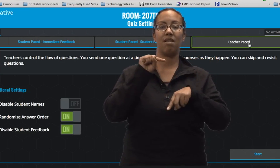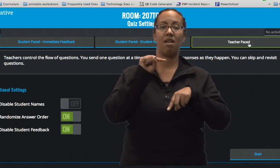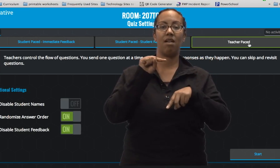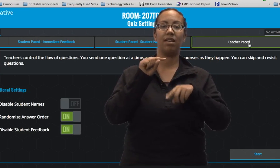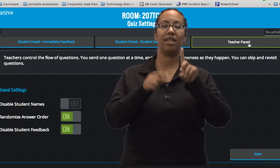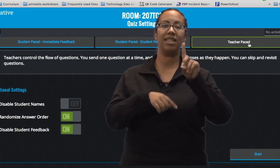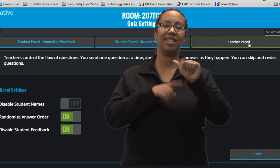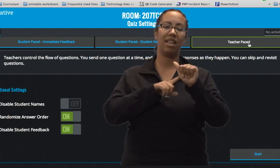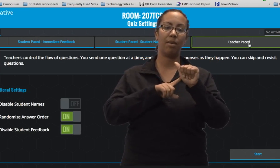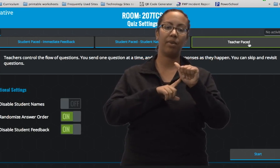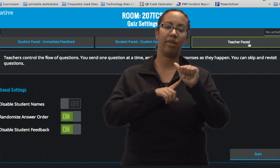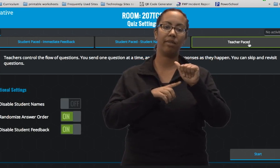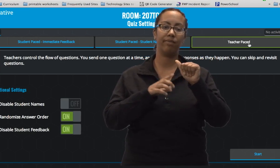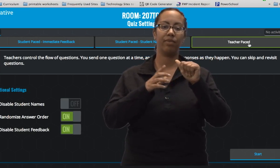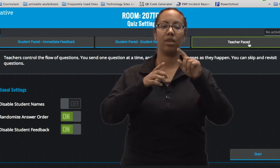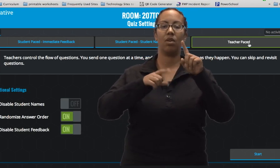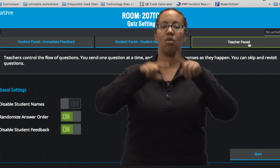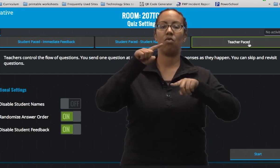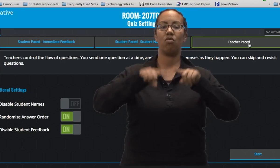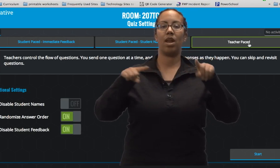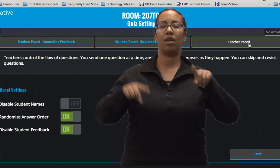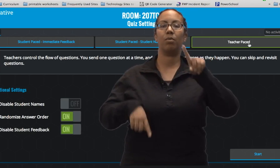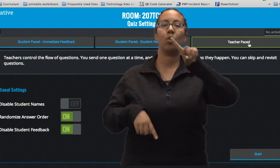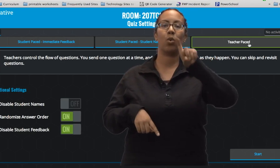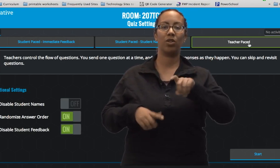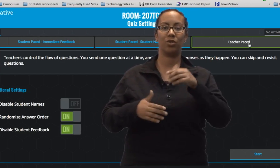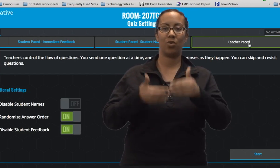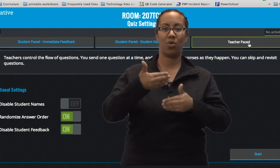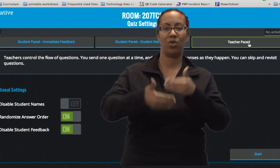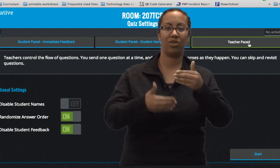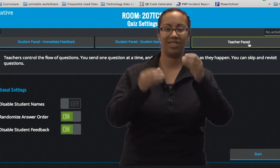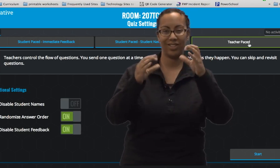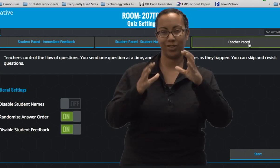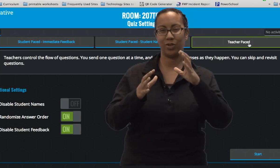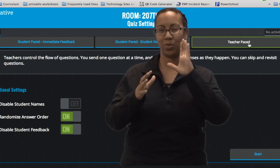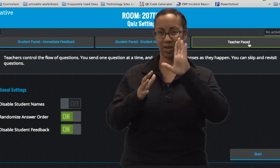except you cannot disable random question order.